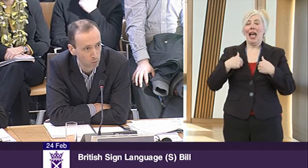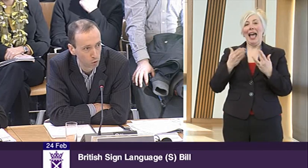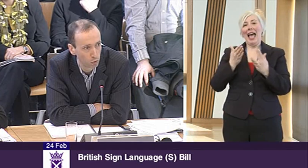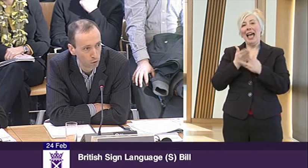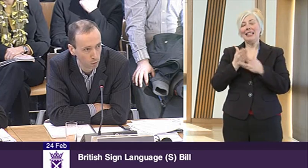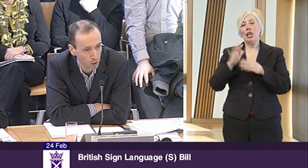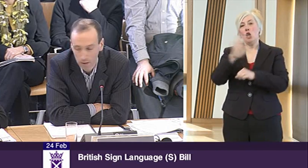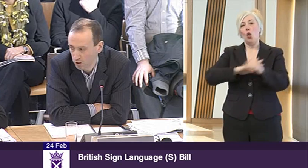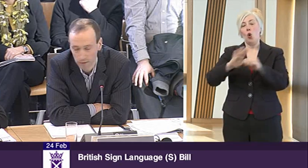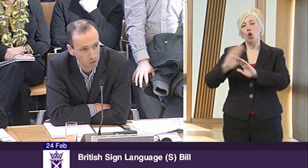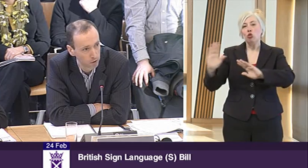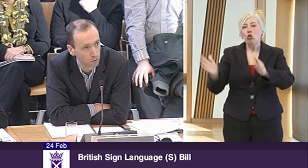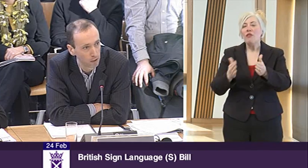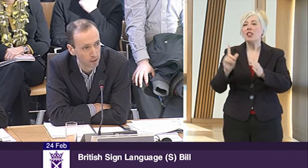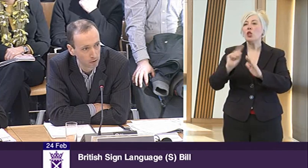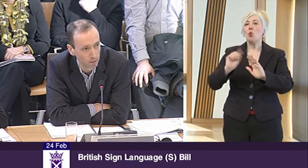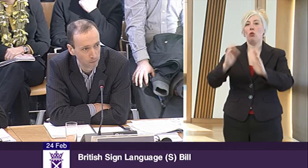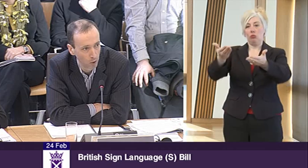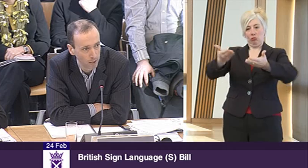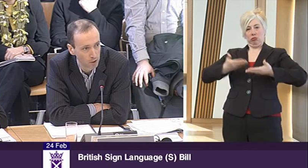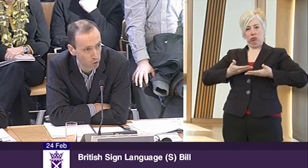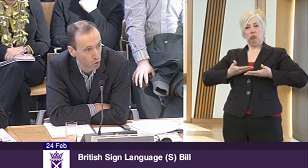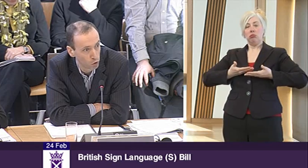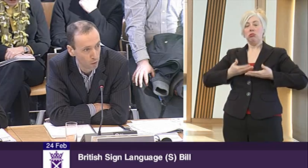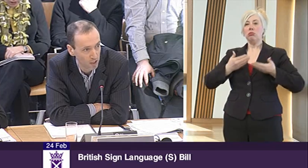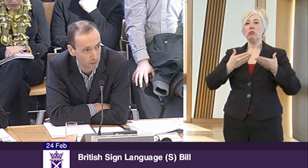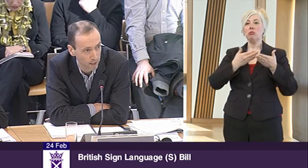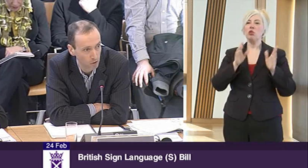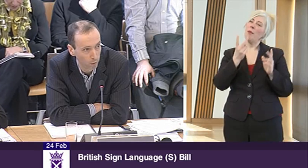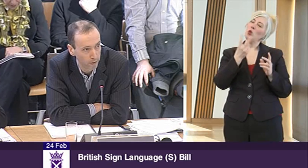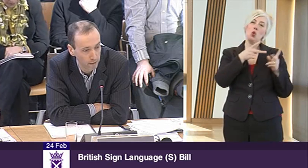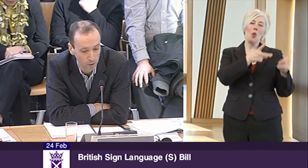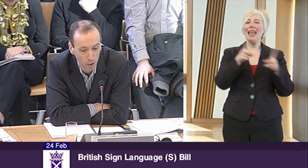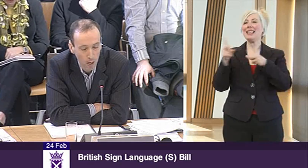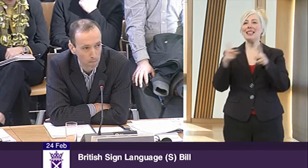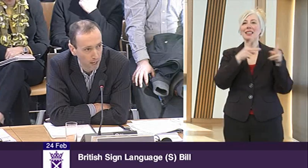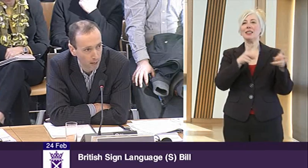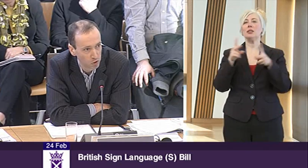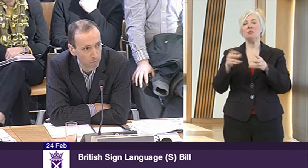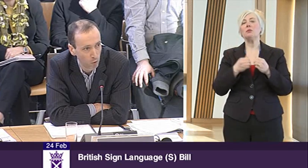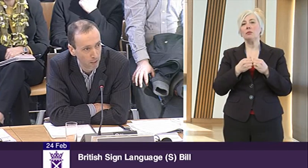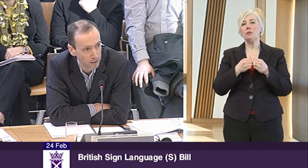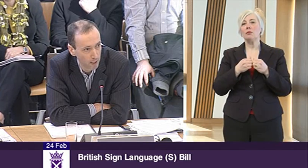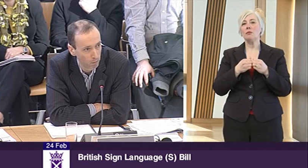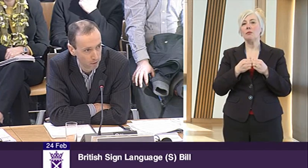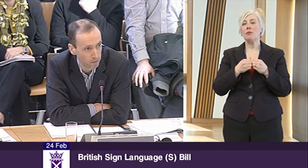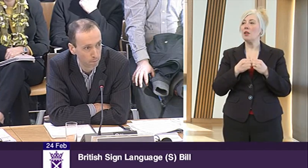access local services and what is available to them, which has now been outlined. Those are the two aspects of promotion.